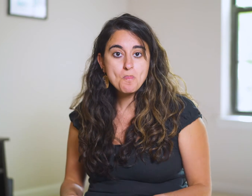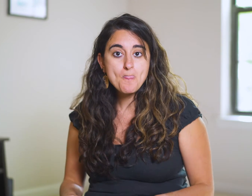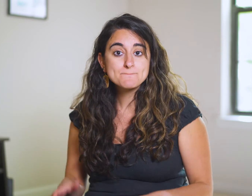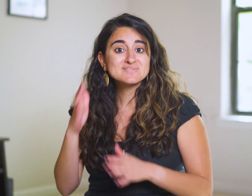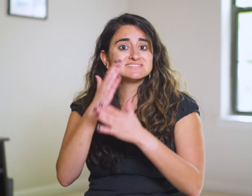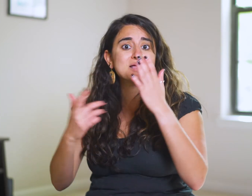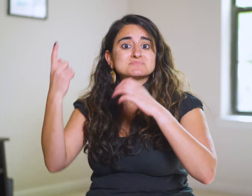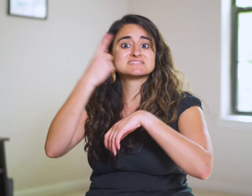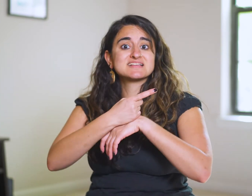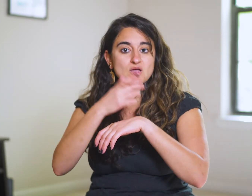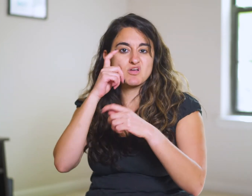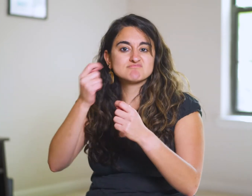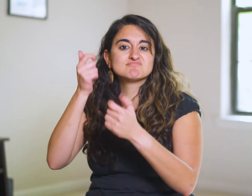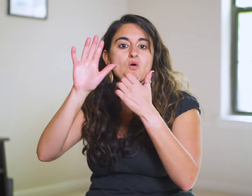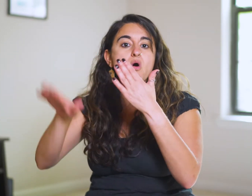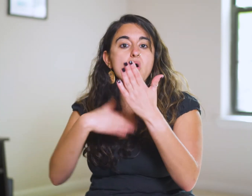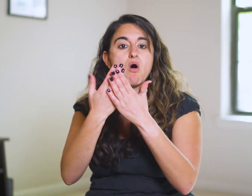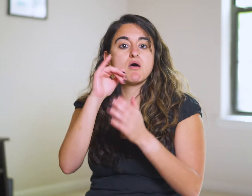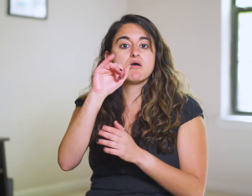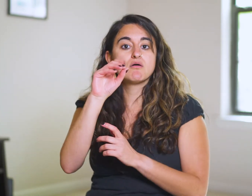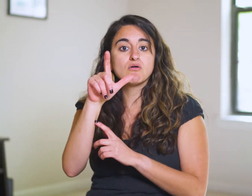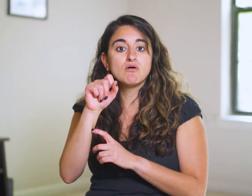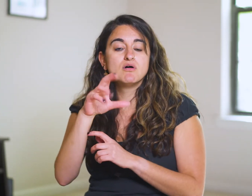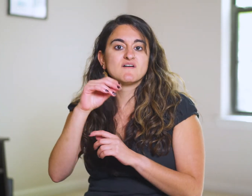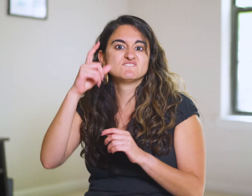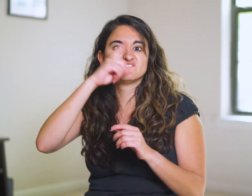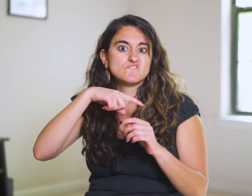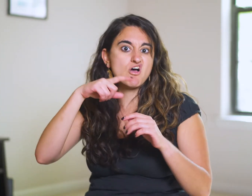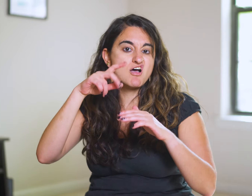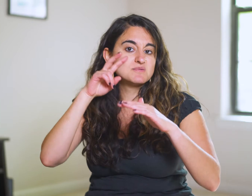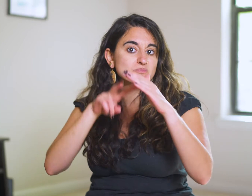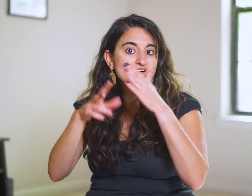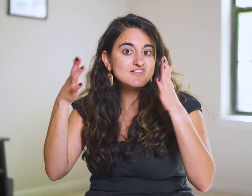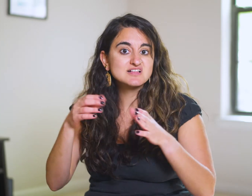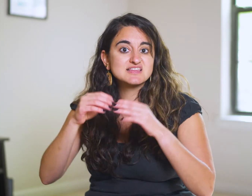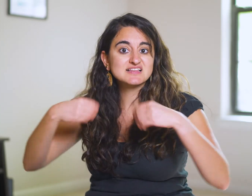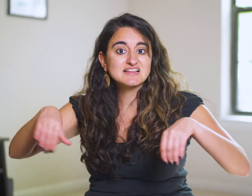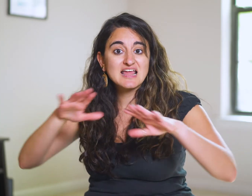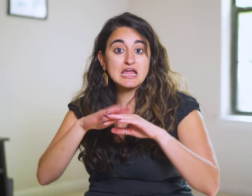Someday, He’ll cut off all the idols and false prophets in the land—